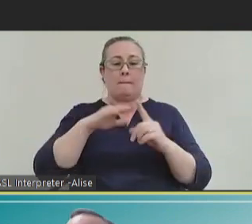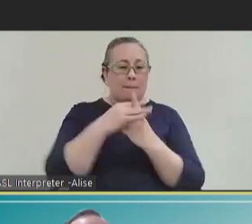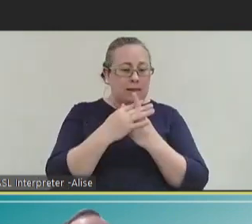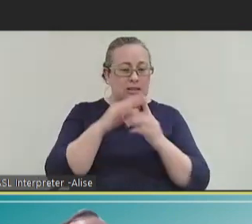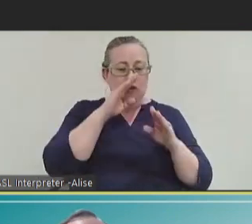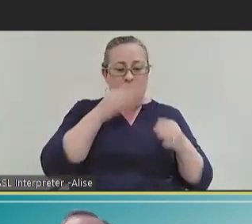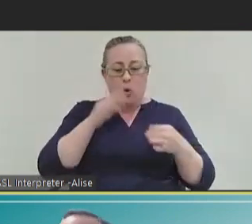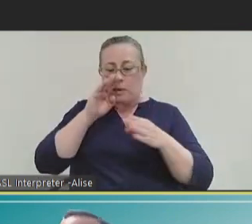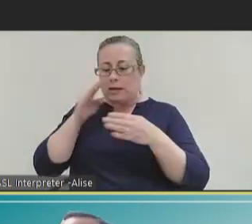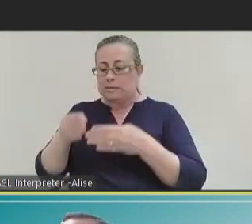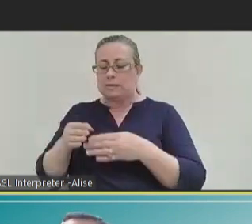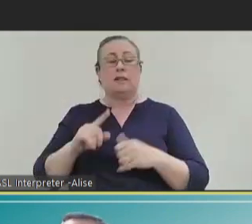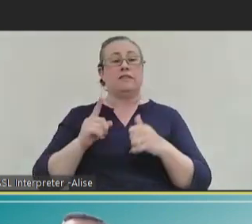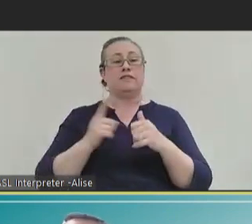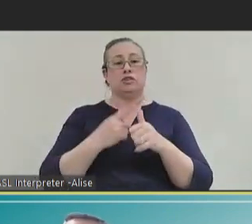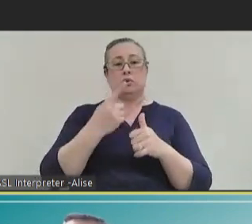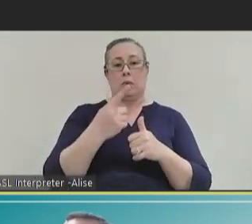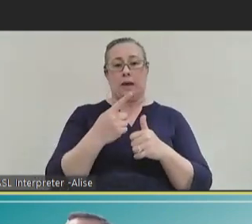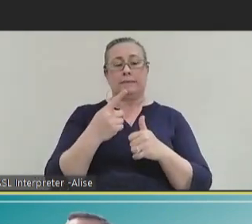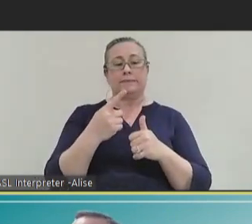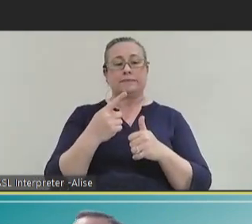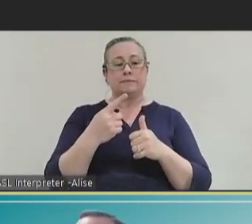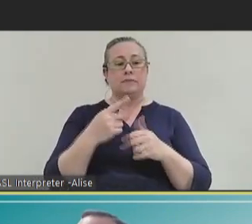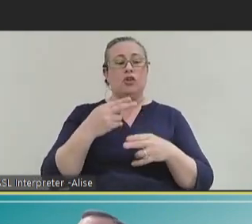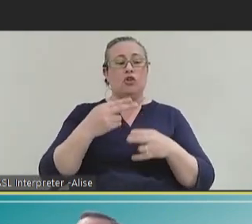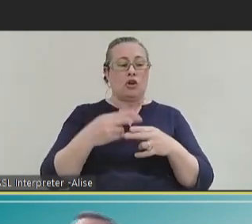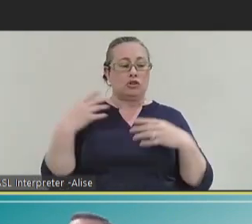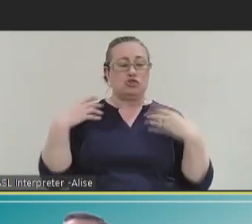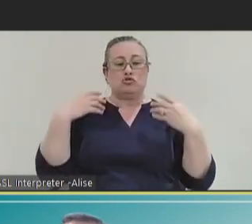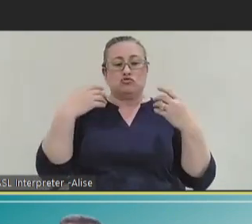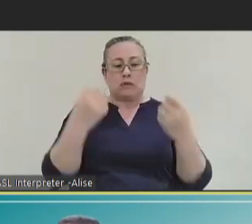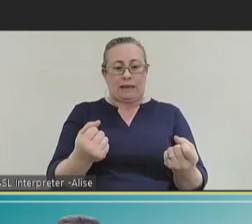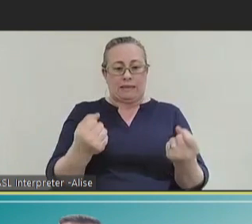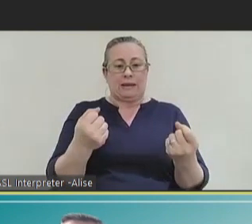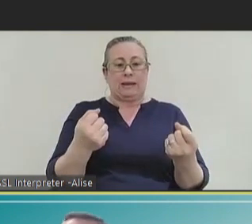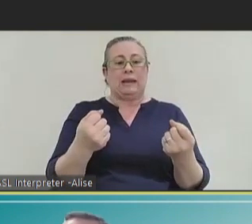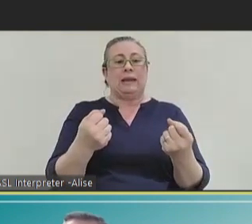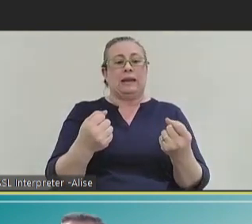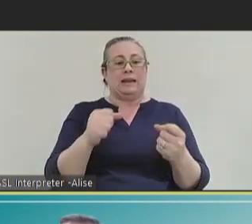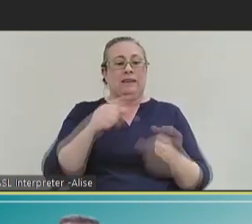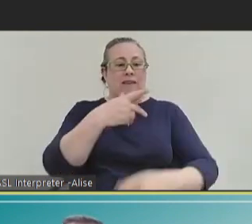for the first one, it's called the Strengthening Vaccine Confidence and Uptake Among Adolescents